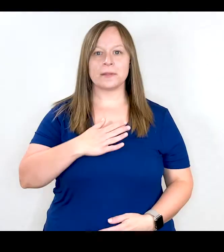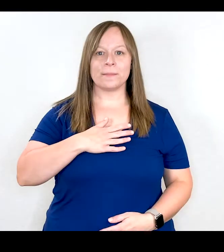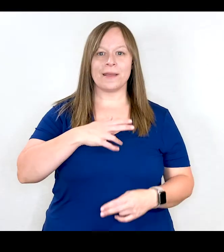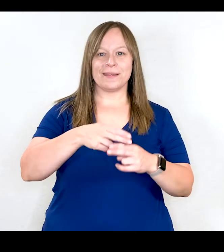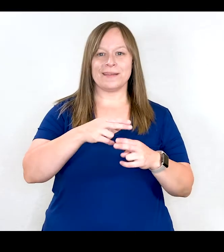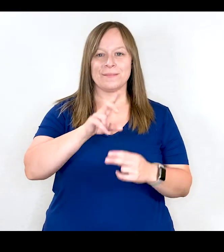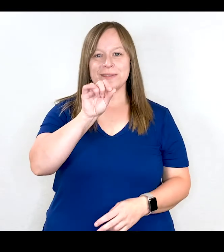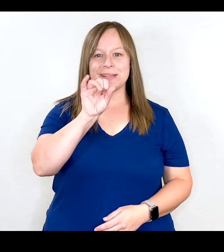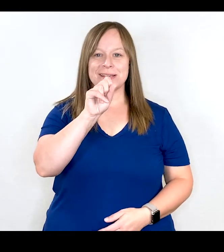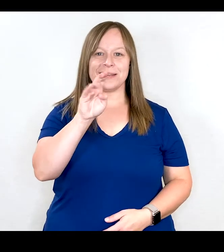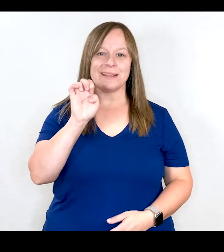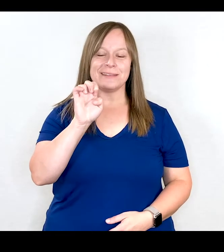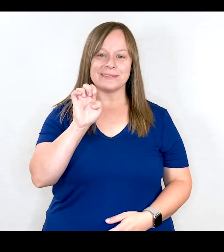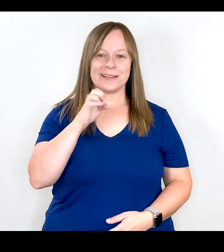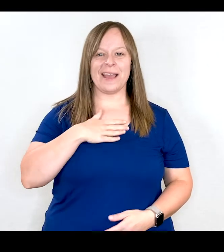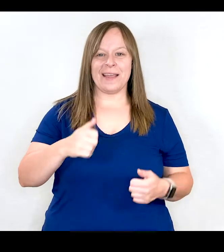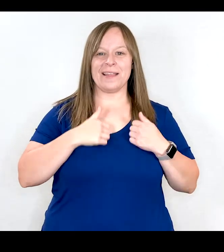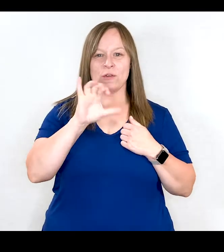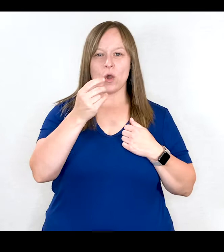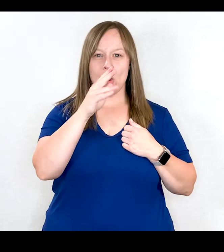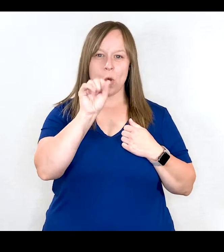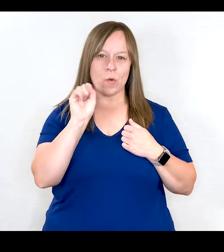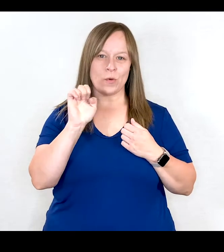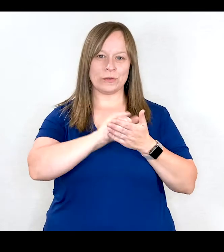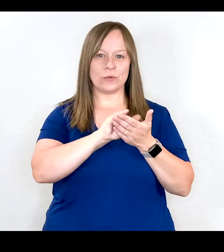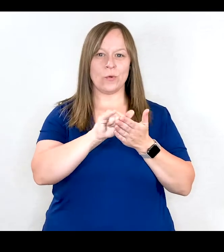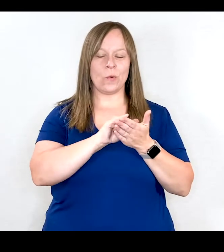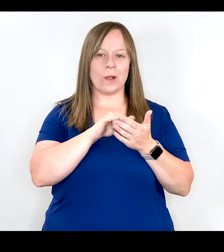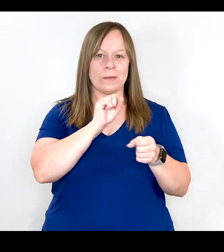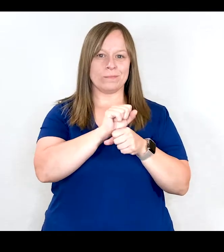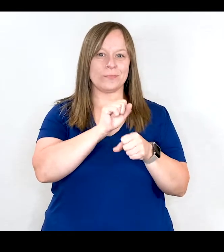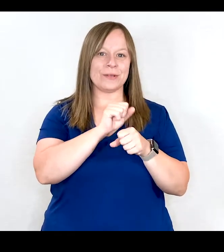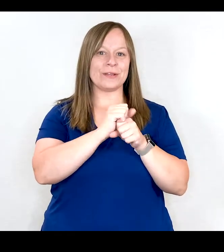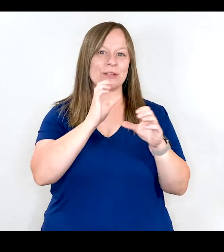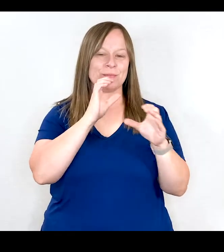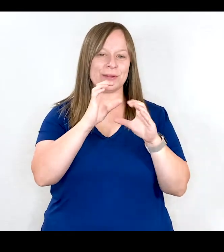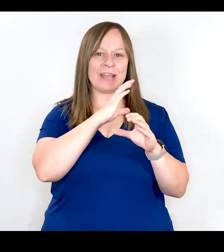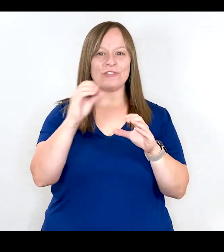My name is Denise DiNoto. I live in Cohoes, New York. And I'm employed as the communications and outreach